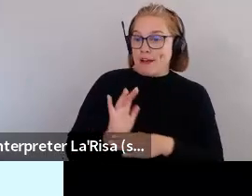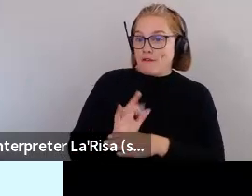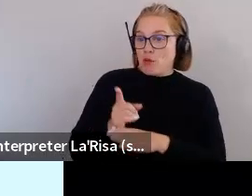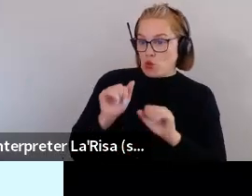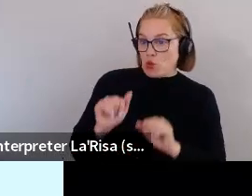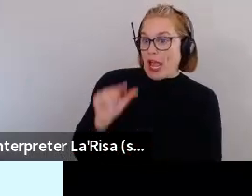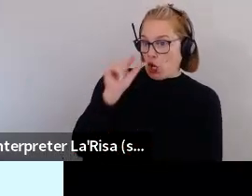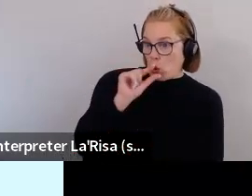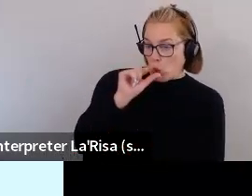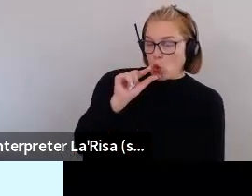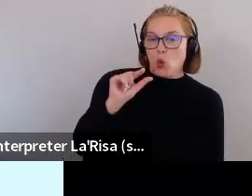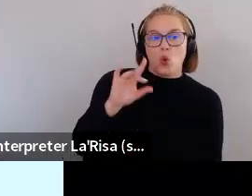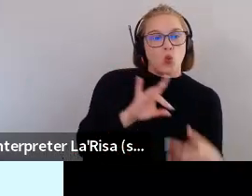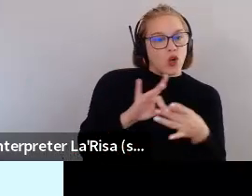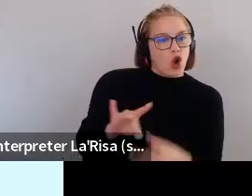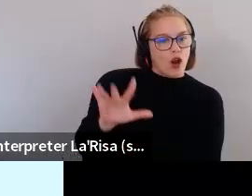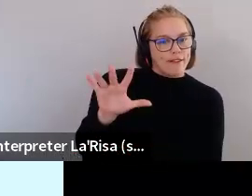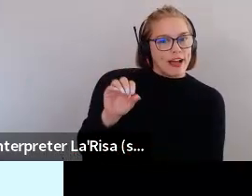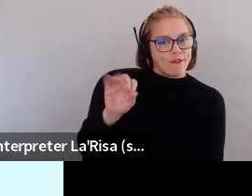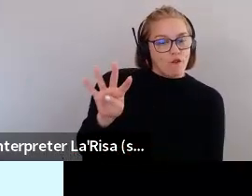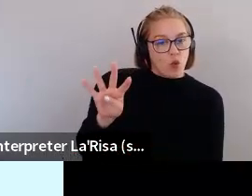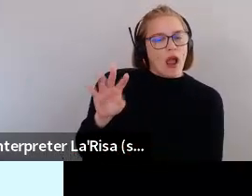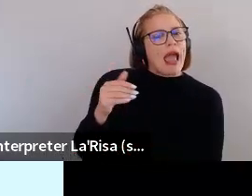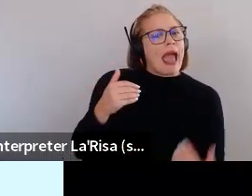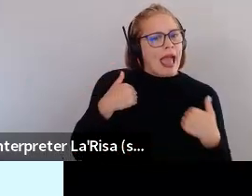Washington DC in order to speak at the special Congressional hearing.